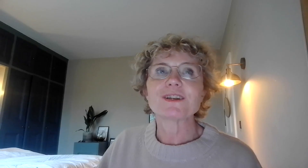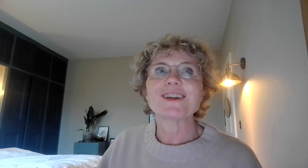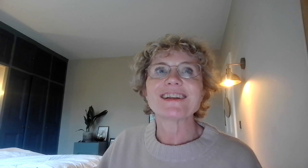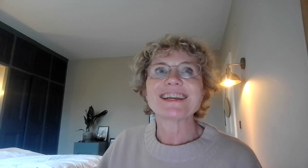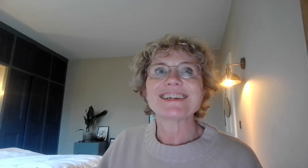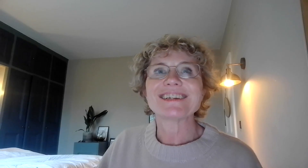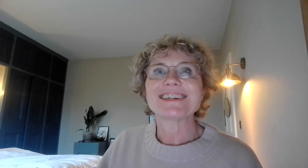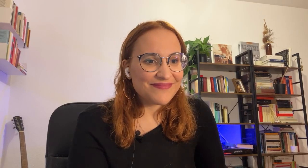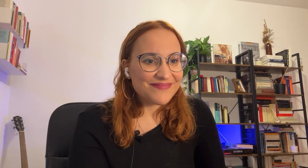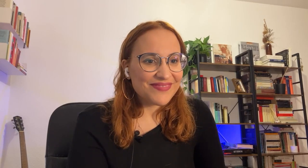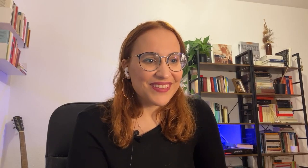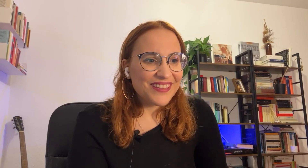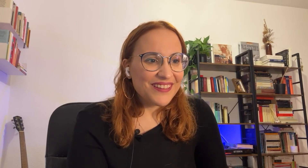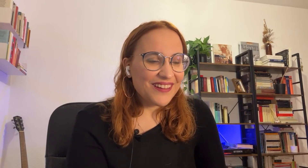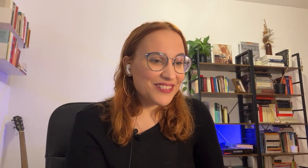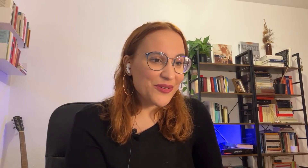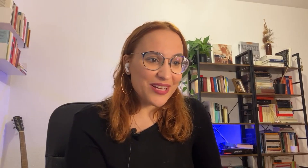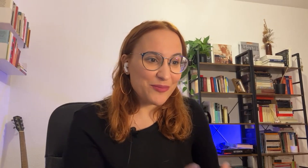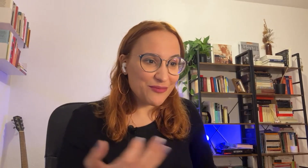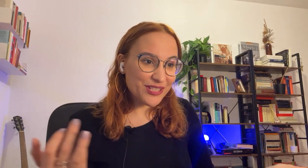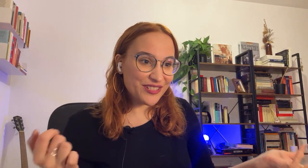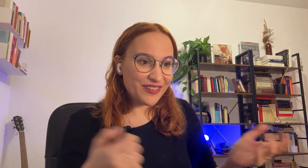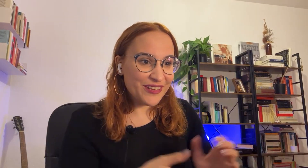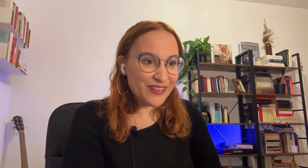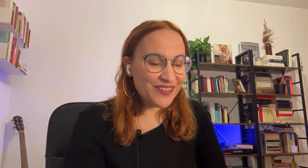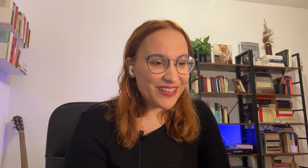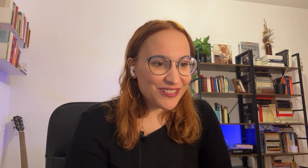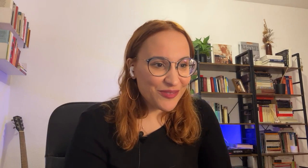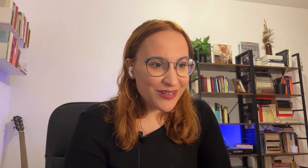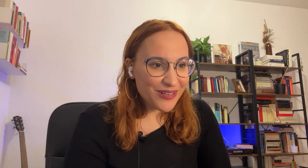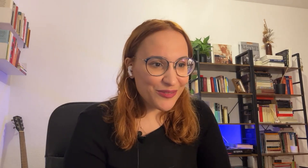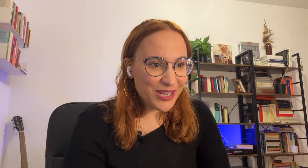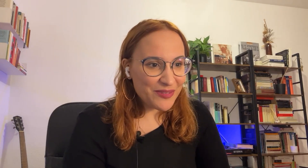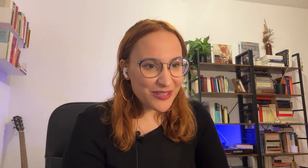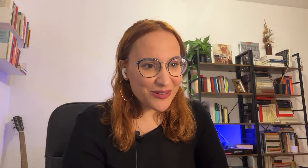Absolutely. So, guys, we have reached the end of the episode.